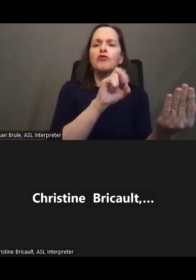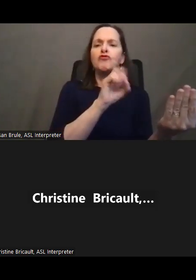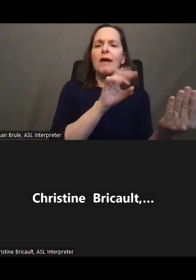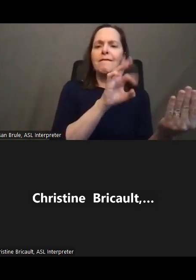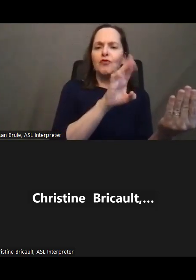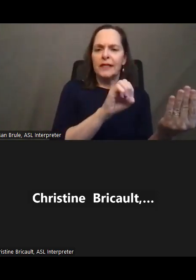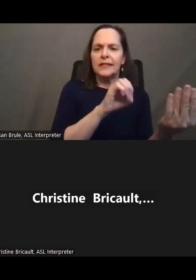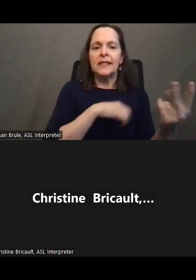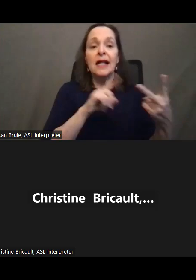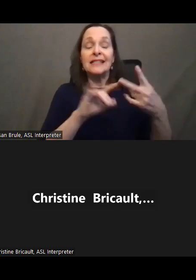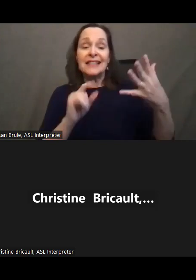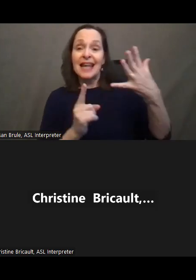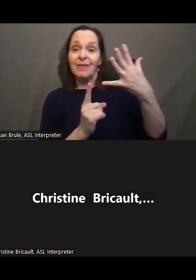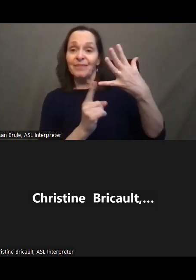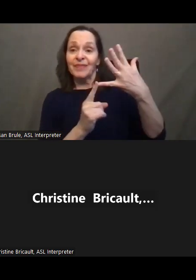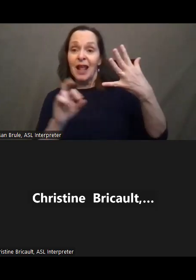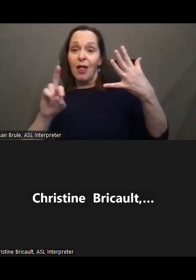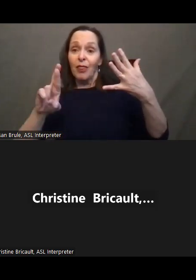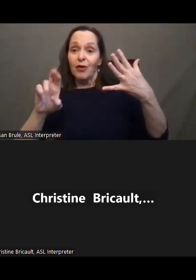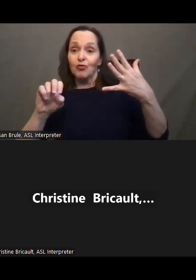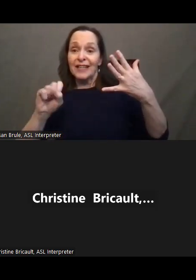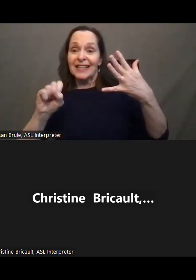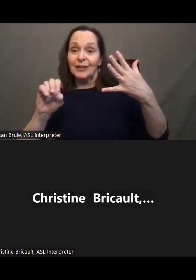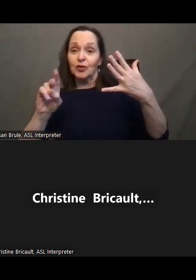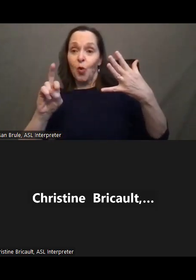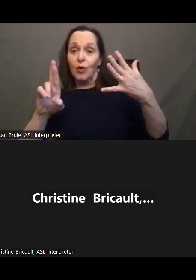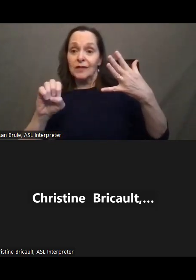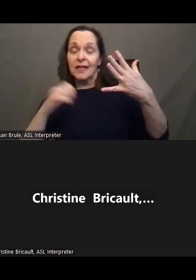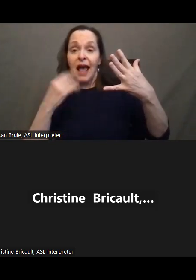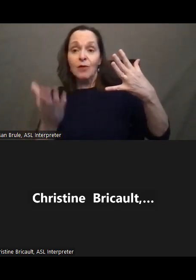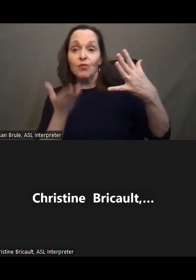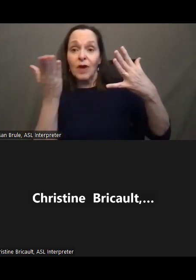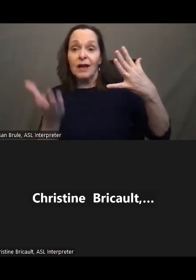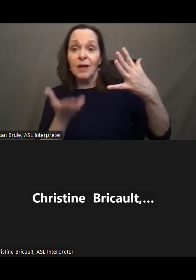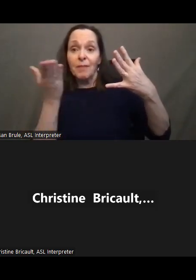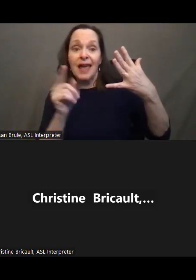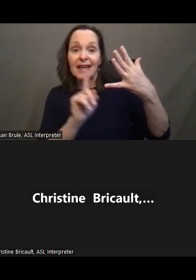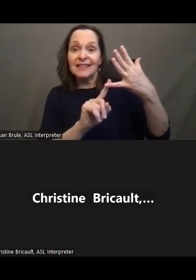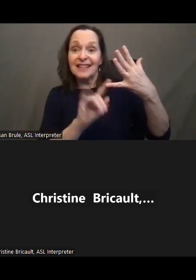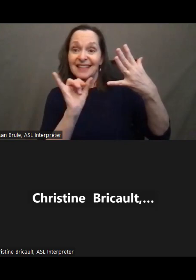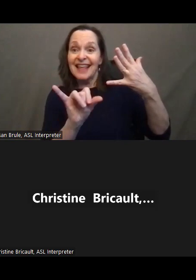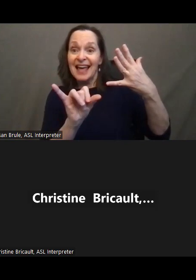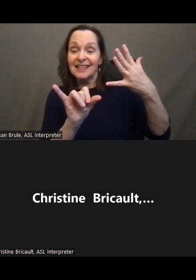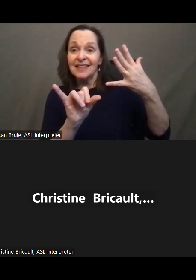So, you know, it's really helpful to keep that page in your back pocket as you're going about your daily work.